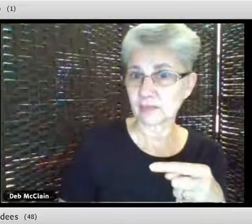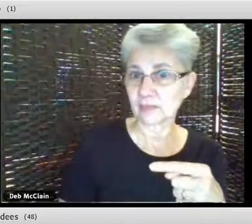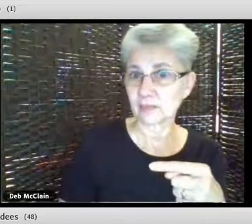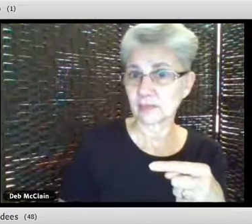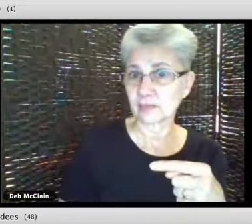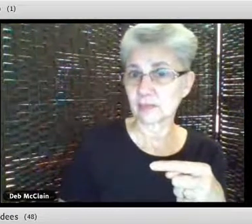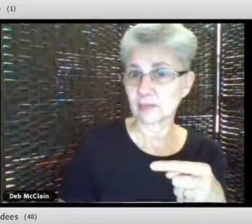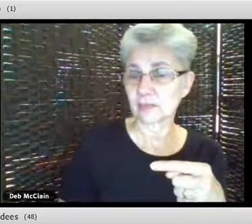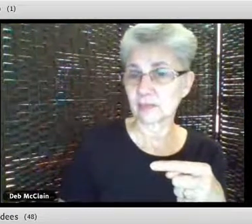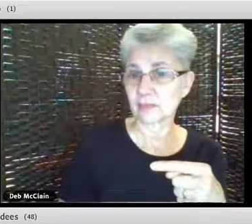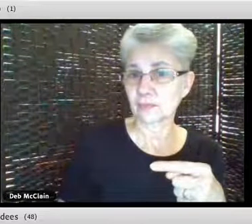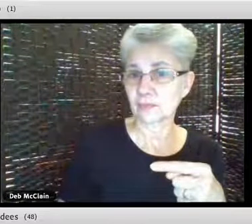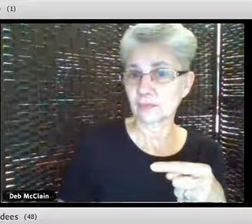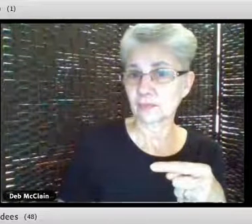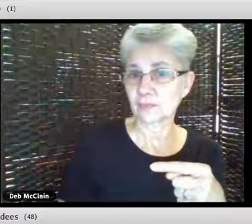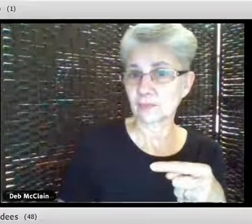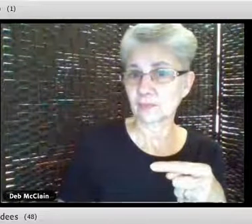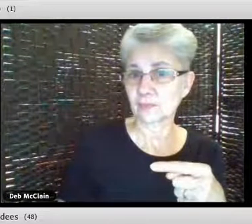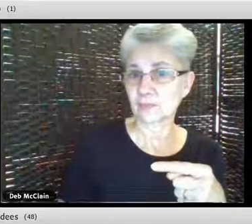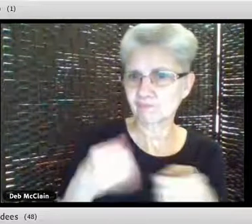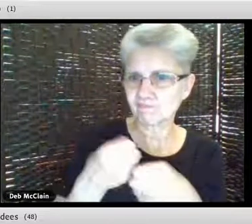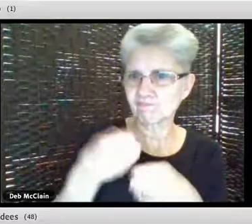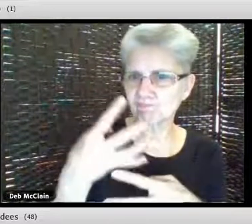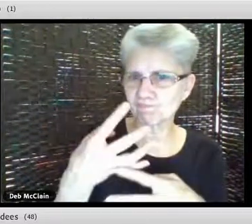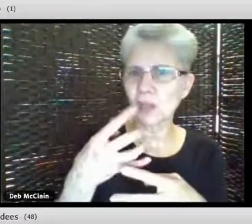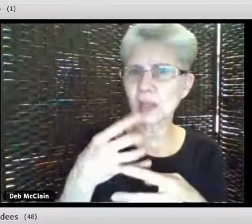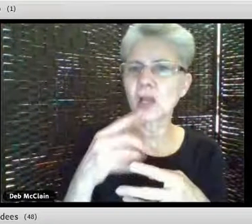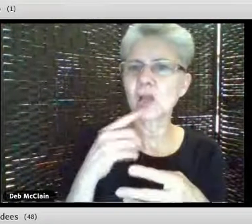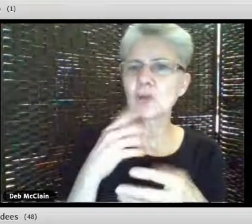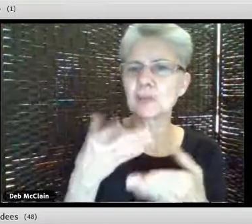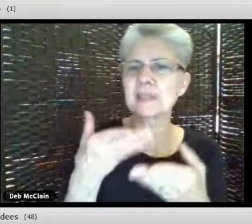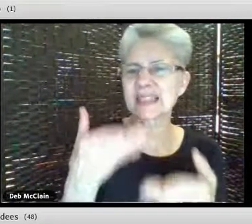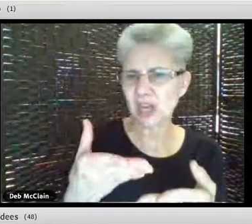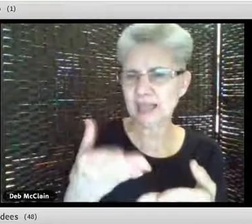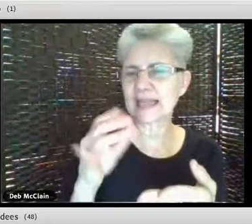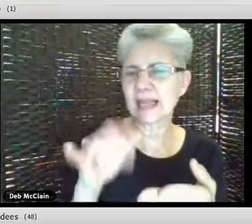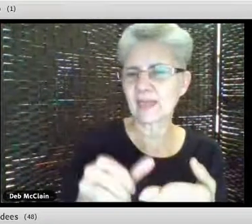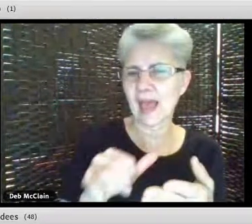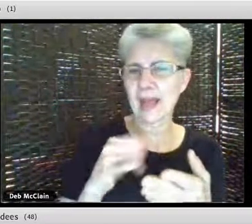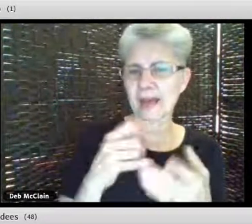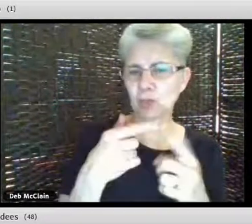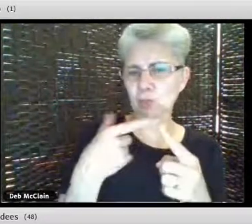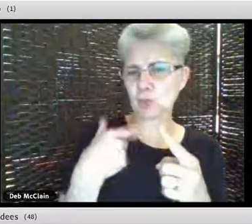you can say it's "suggesting," and to me, this is a lot like track changes in Word.